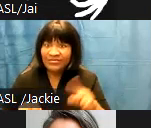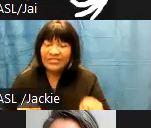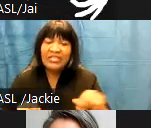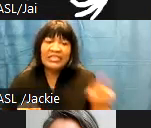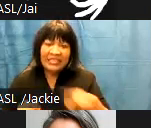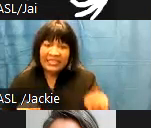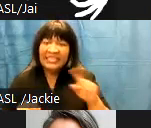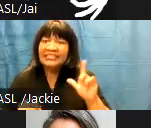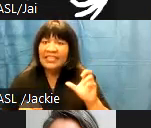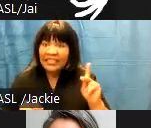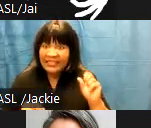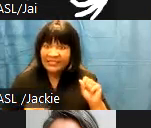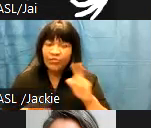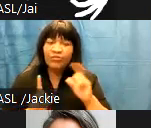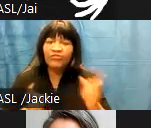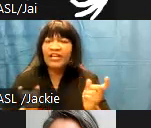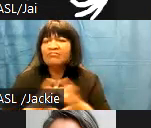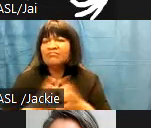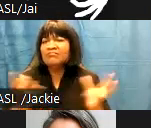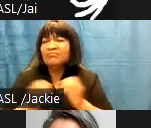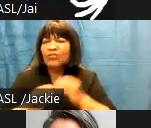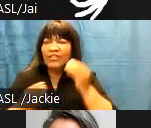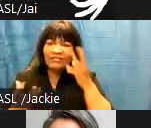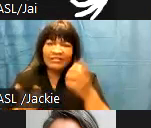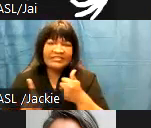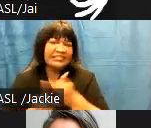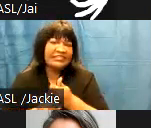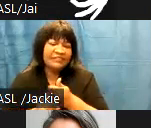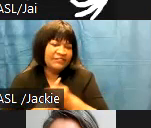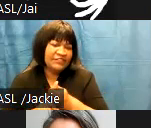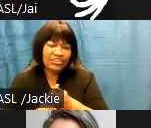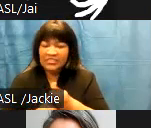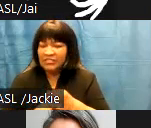These links will provide information on the self-sufficiency standard, the RCW,